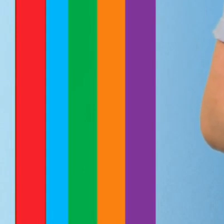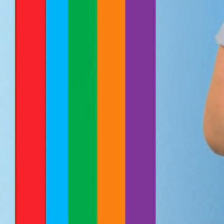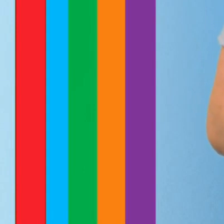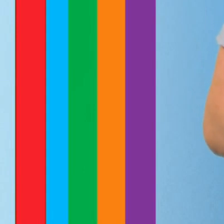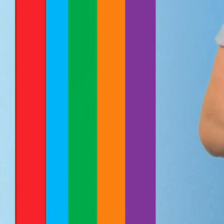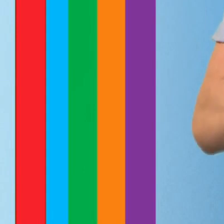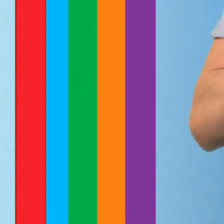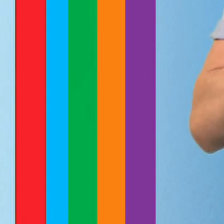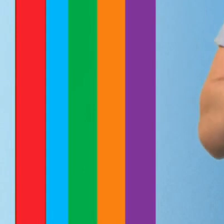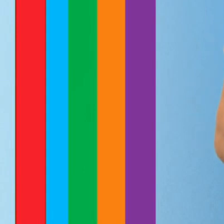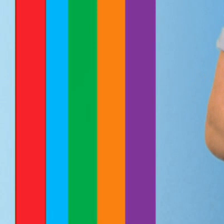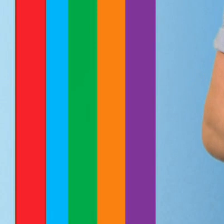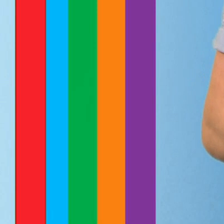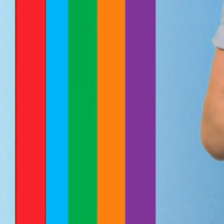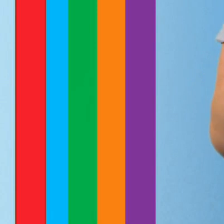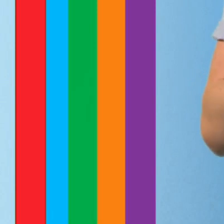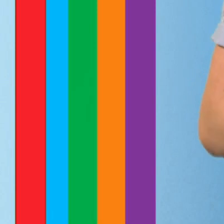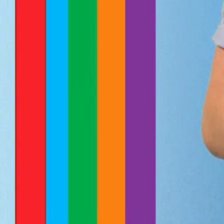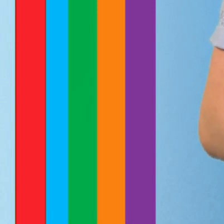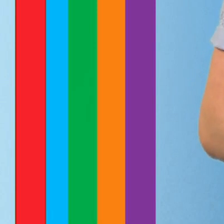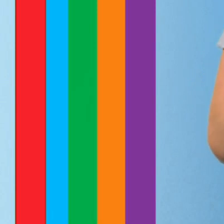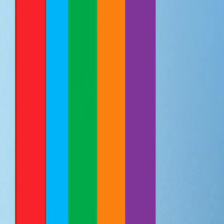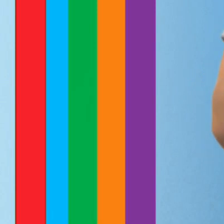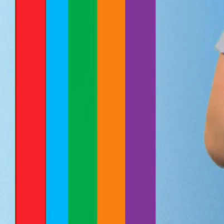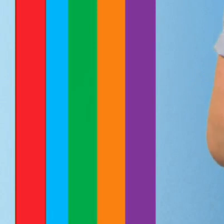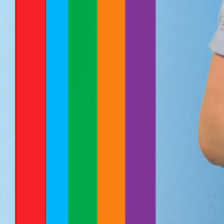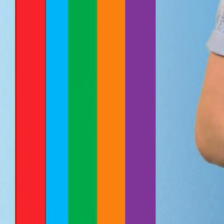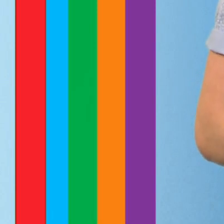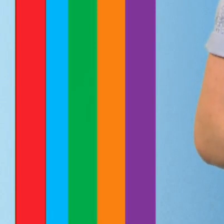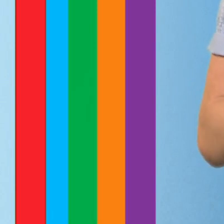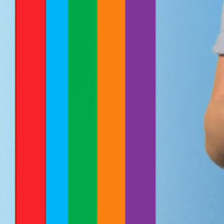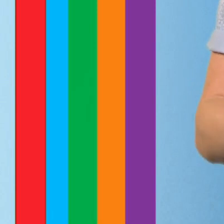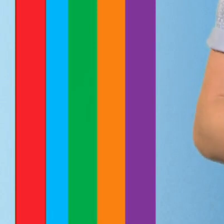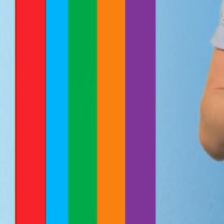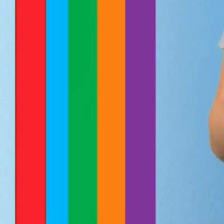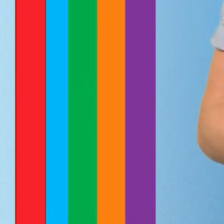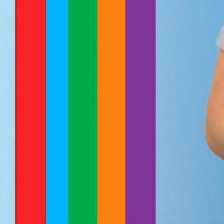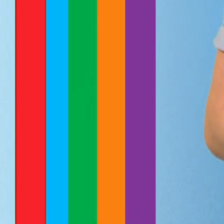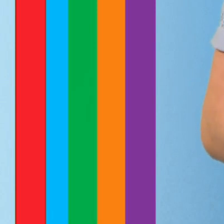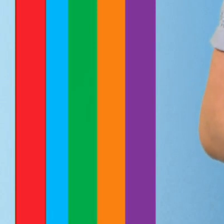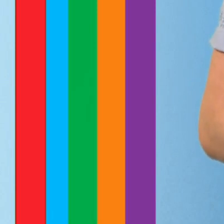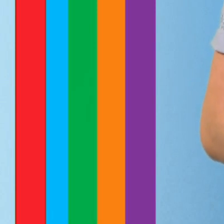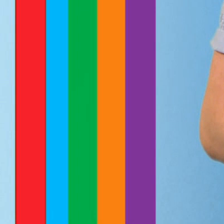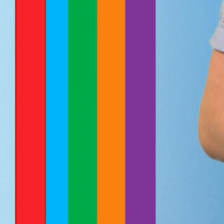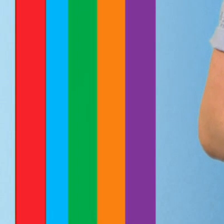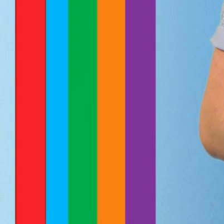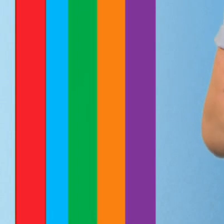Advertising is everywhere. You might have seen it on television just now, or pop-up ads when you watch a video online,